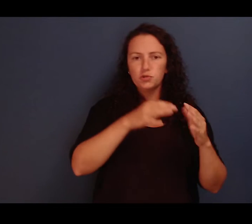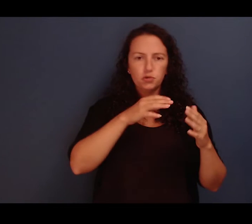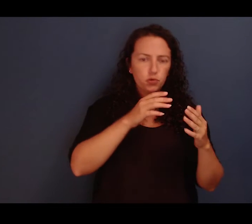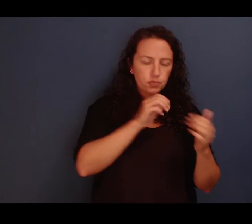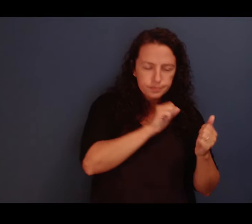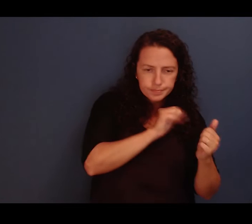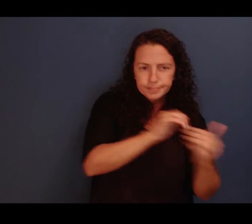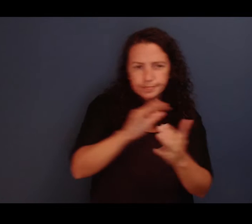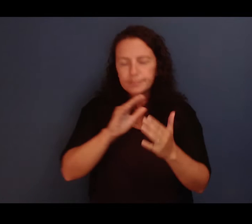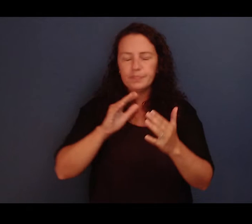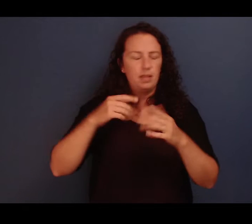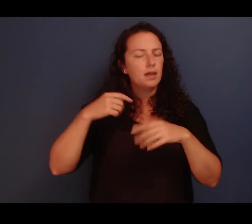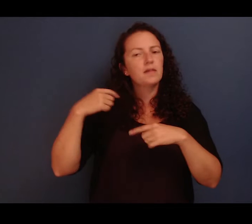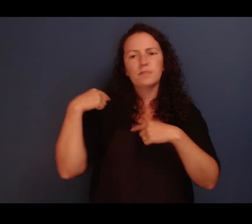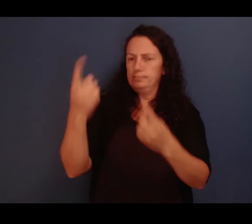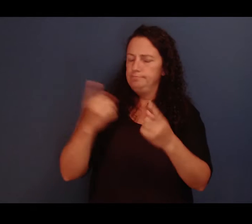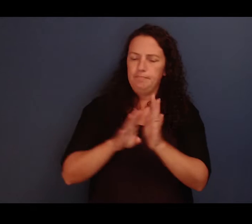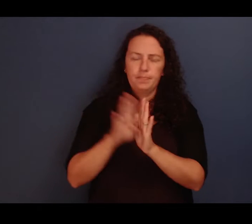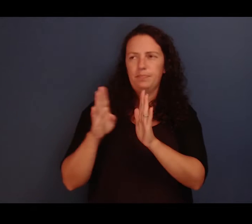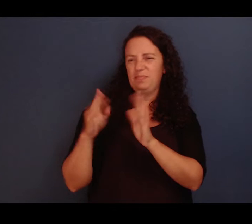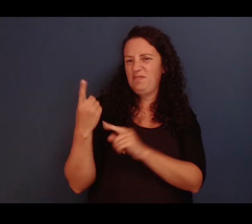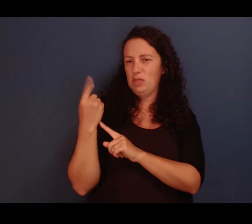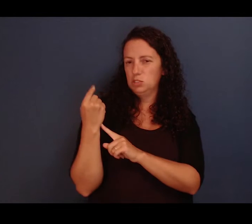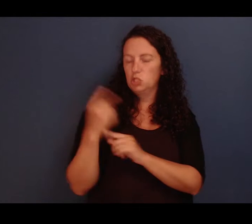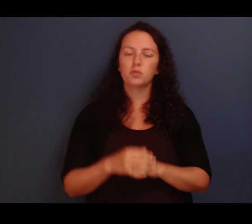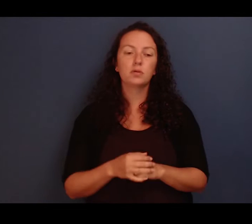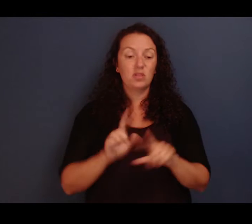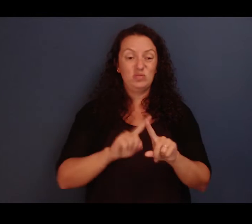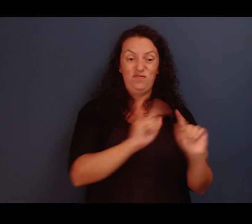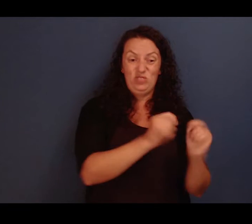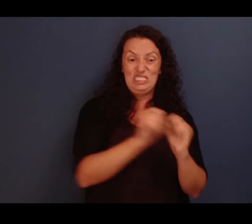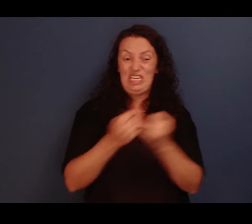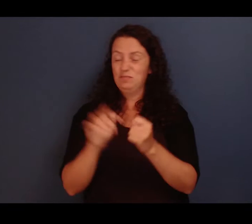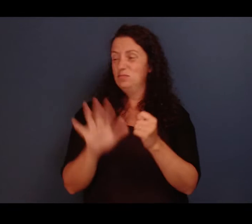been in development since the plan was approved last year. Different teams across the college